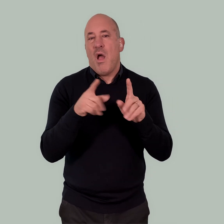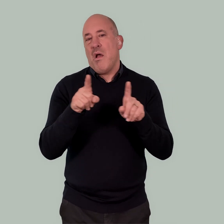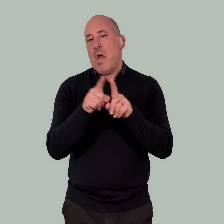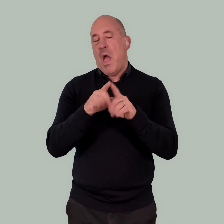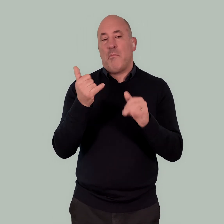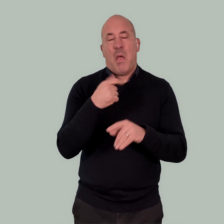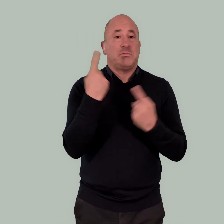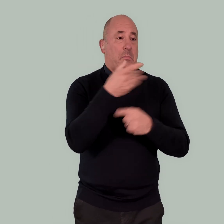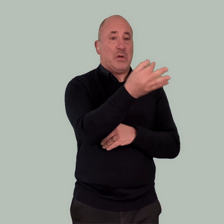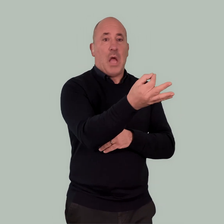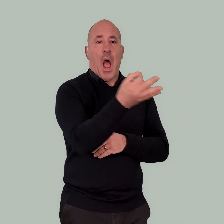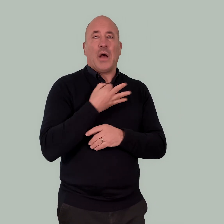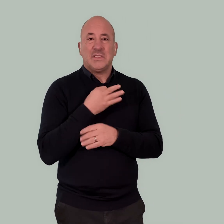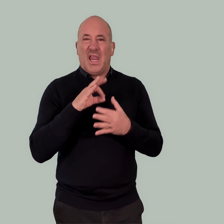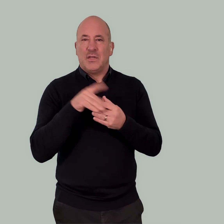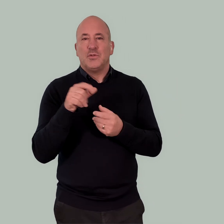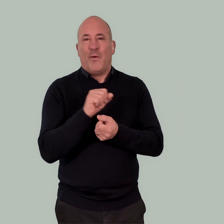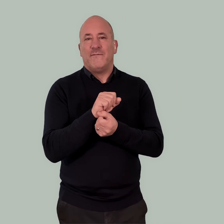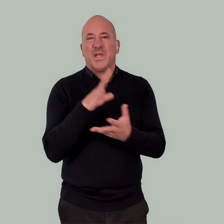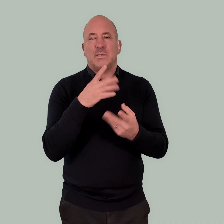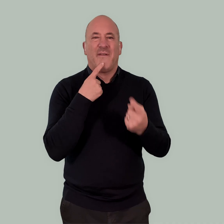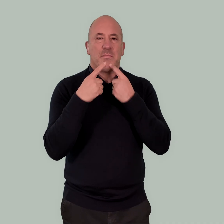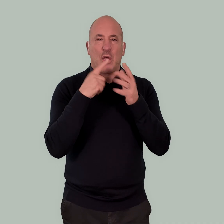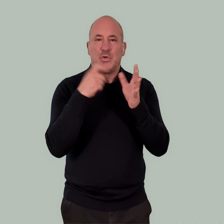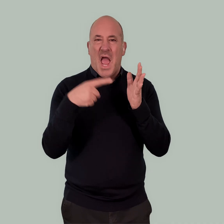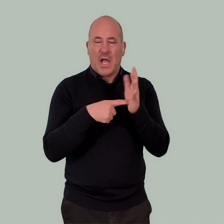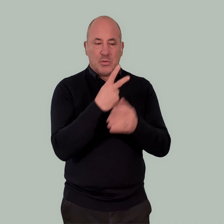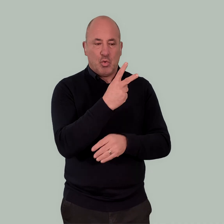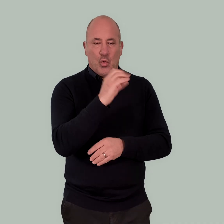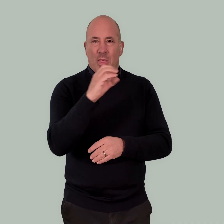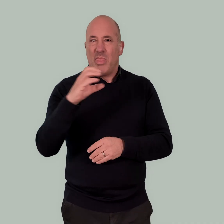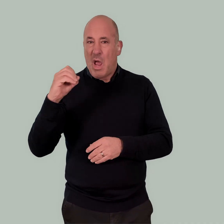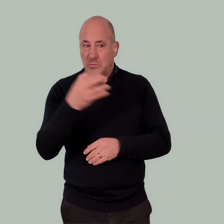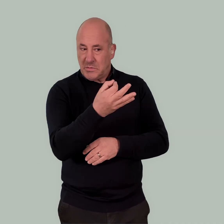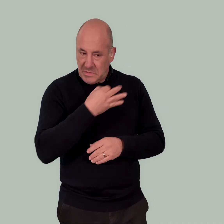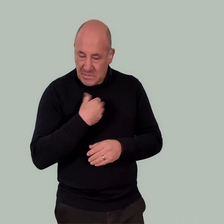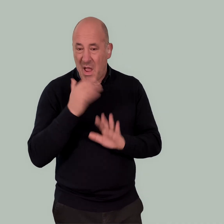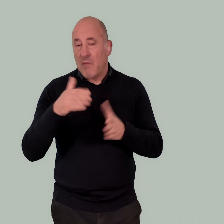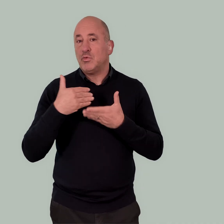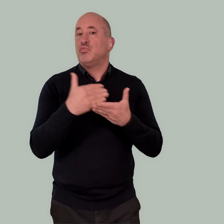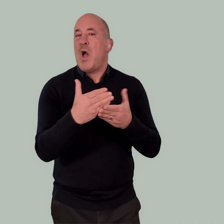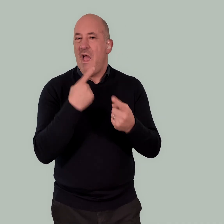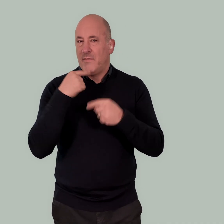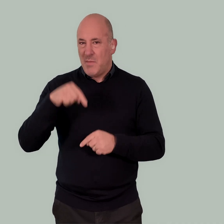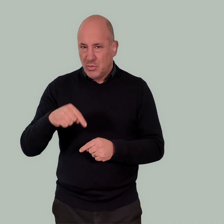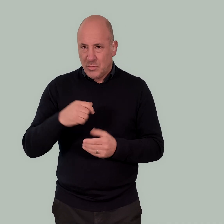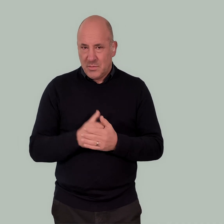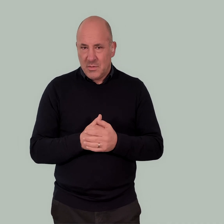for example in relation to a request made under the Freedom of Information Act 2000.